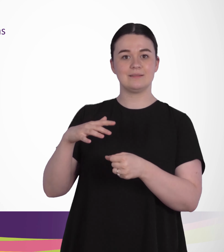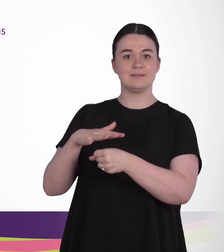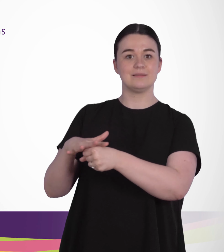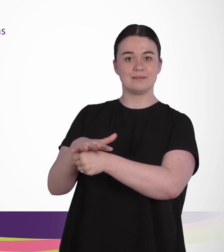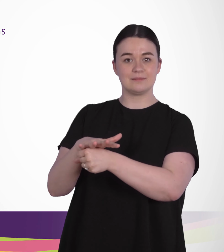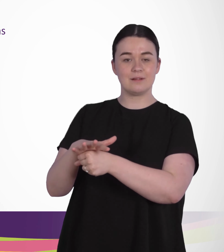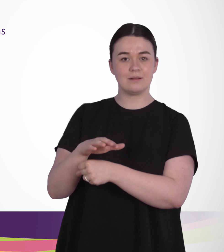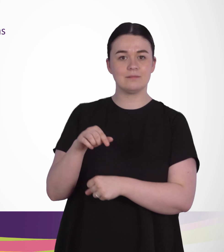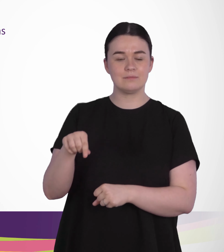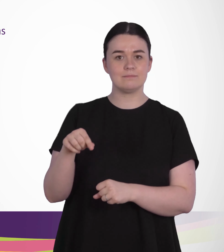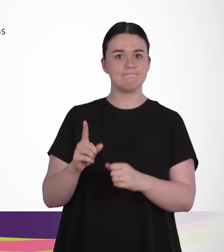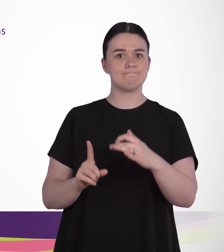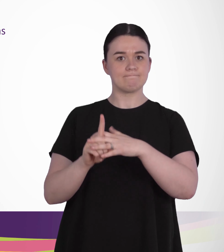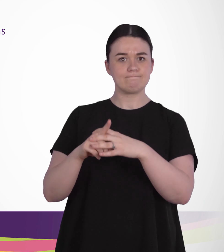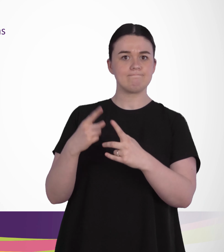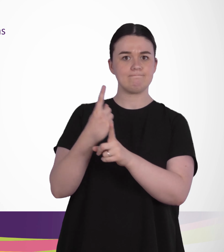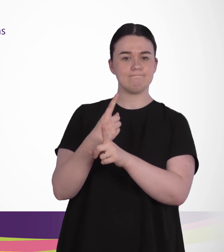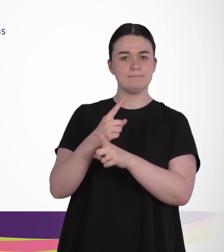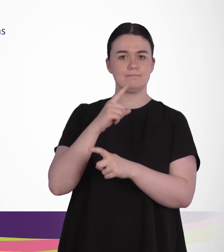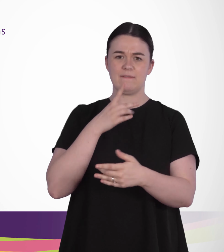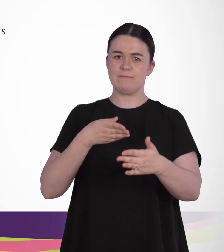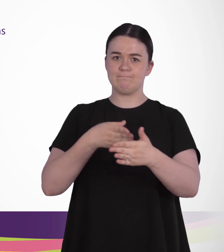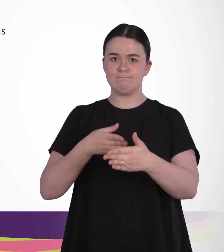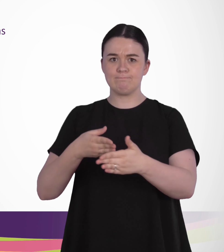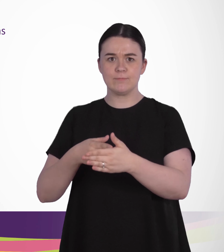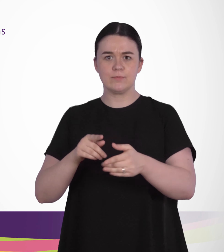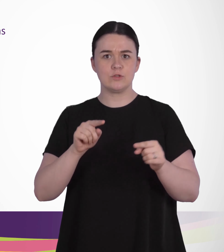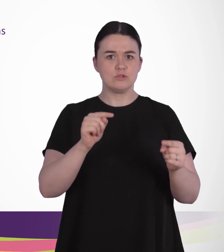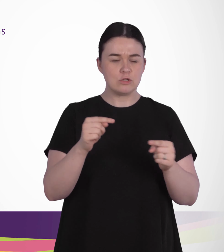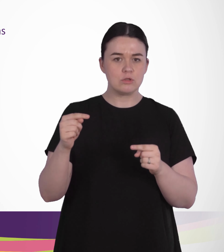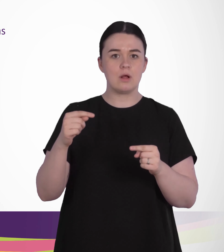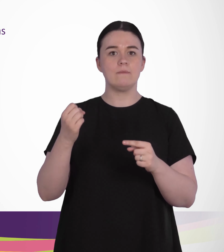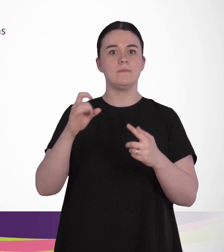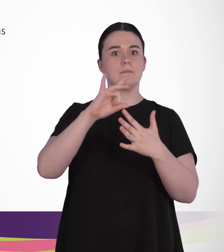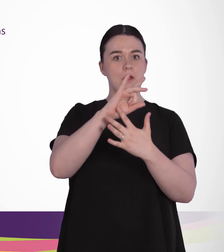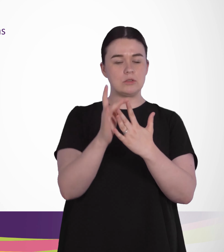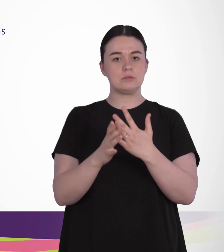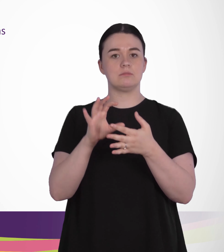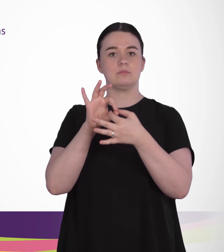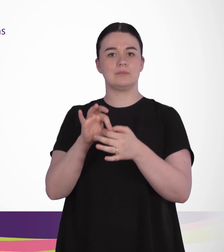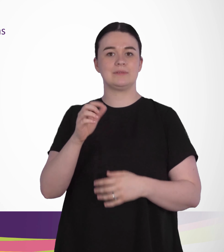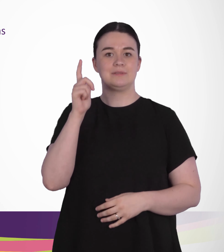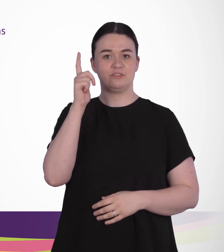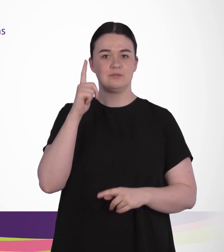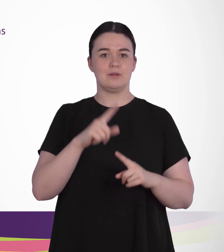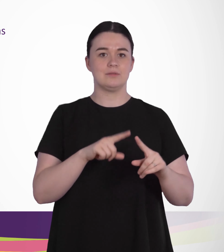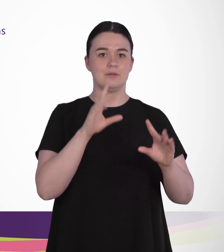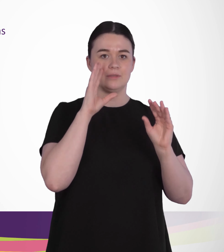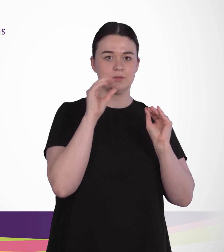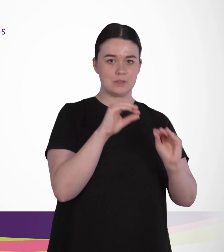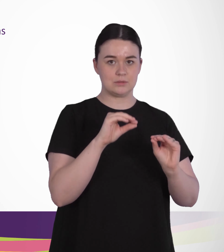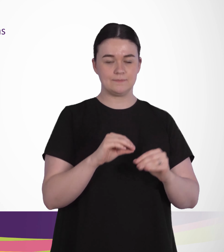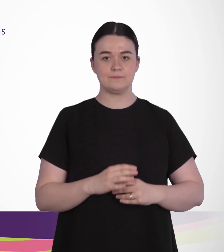highlighting particular challenges and priorities for teachers and educators,